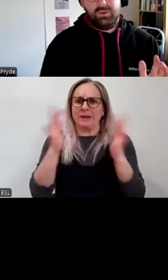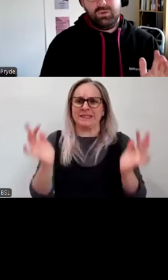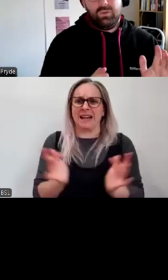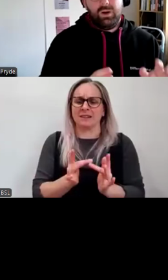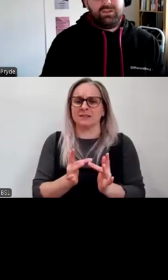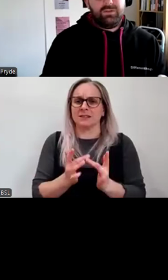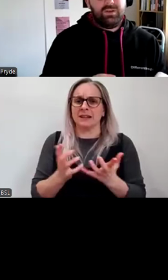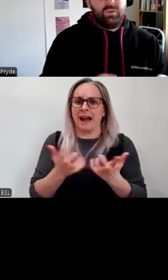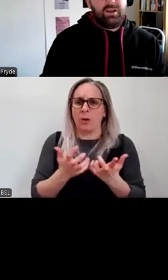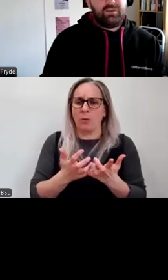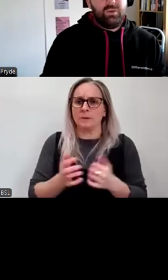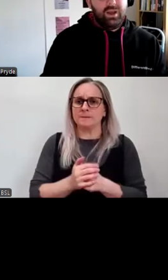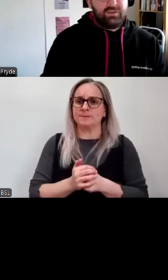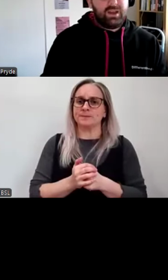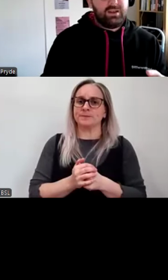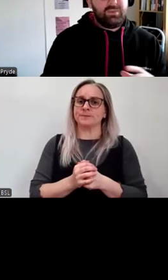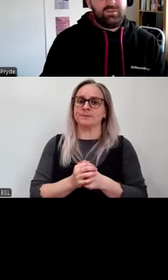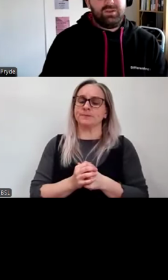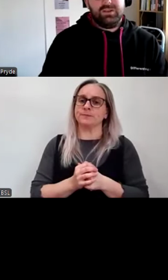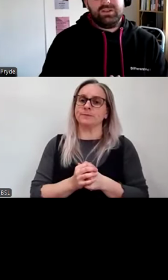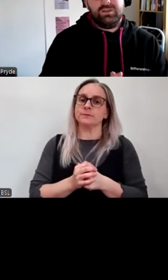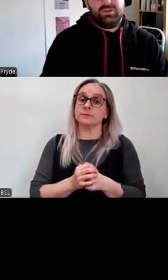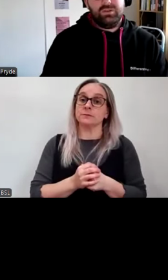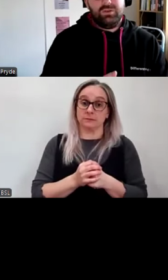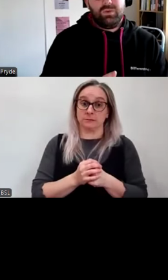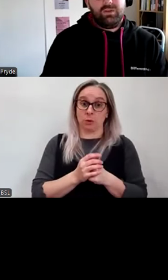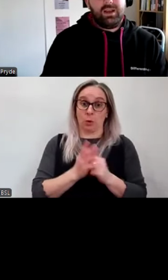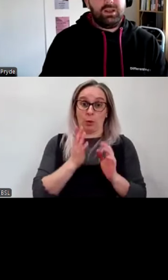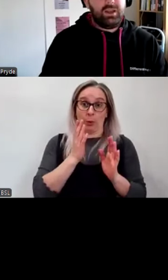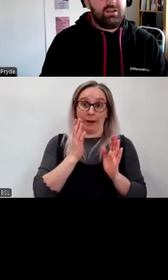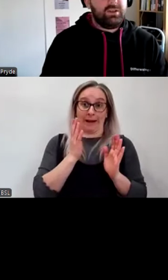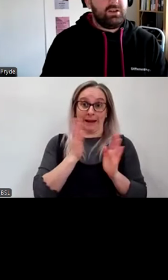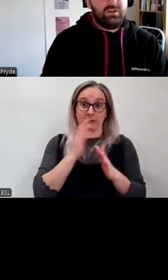People with hidden impairments do rely quite heavily